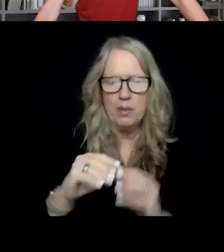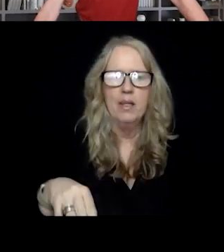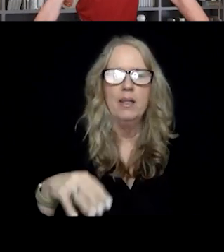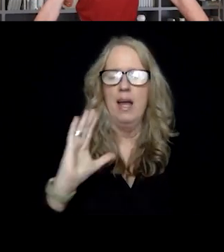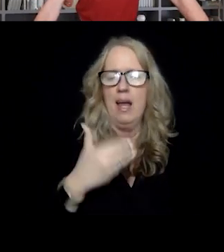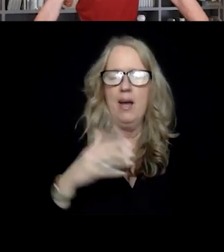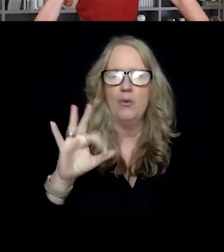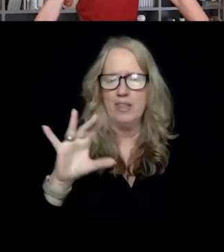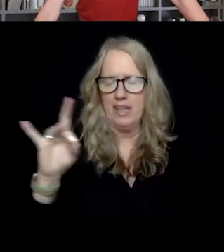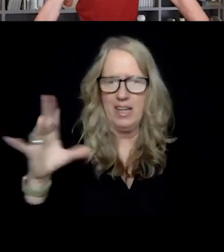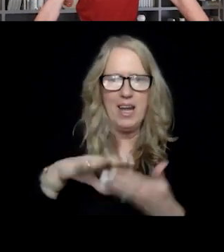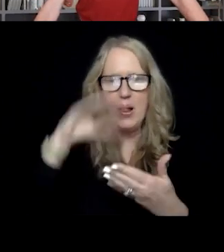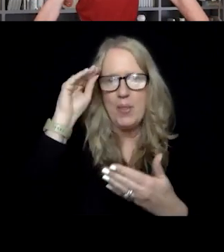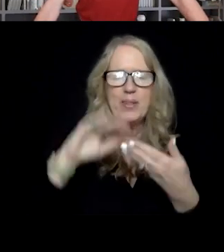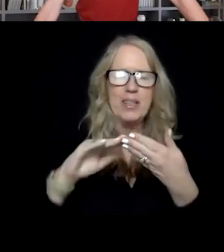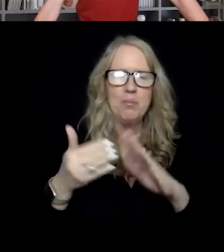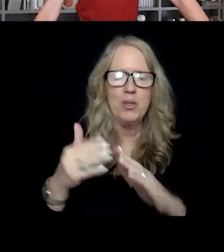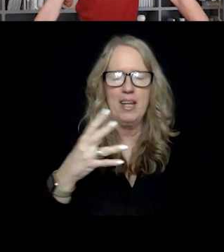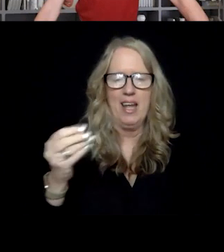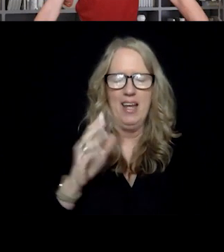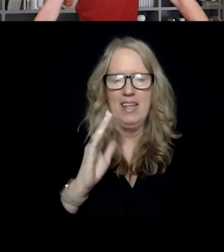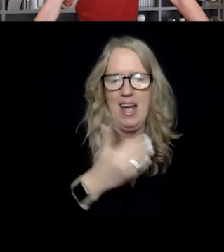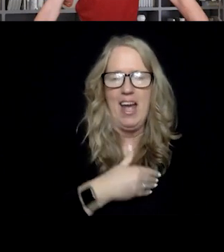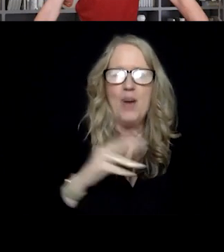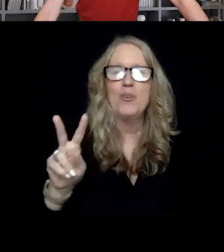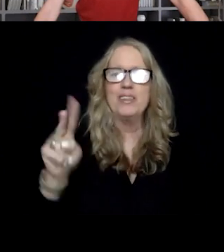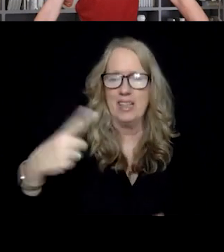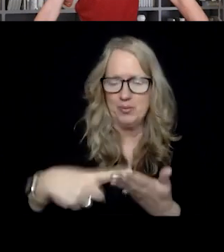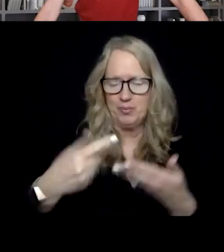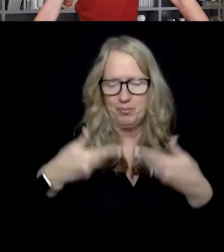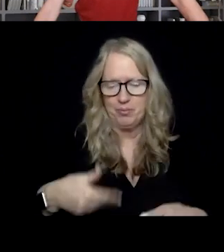LEARNING COMMUNITY AND THE SECOND DEBATE. I AM DAVID COVINGTON.